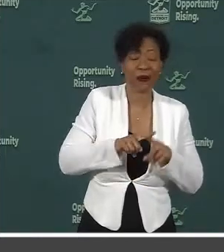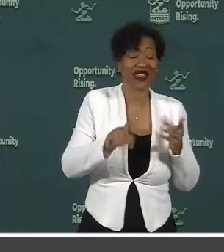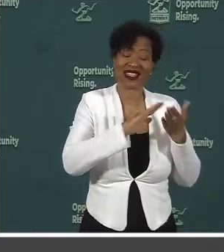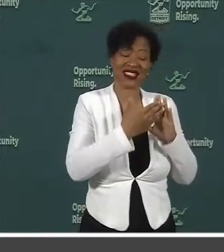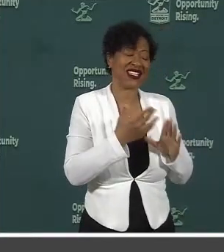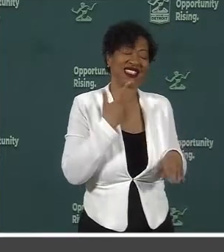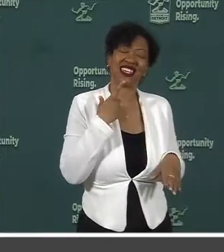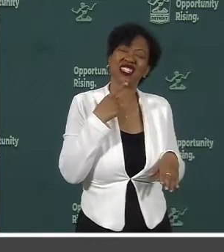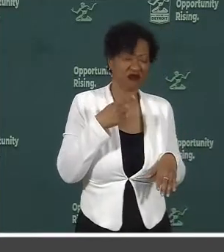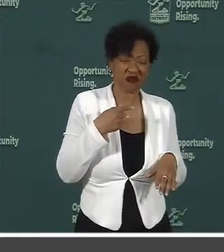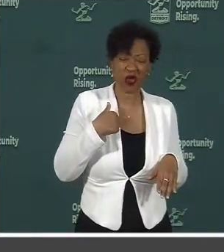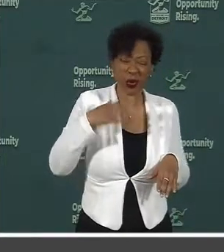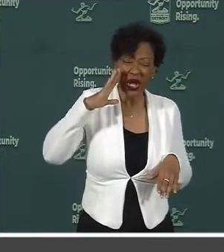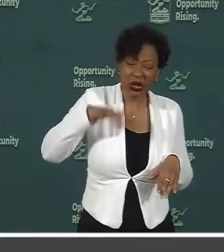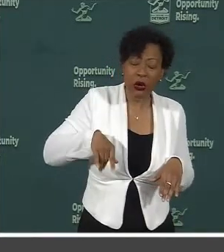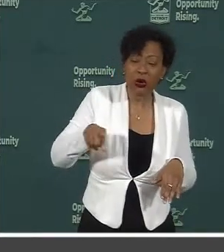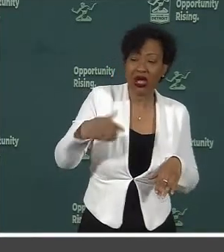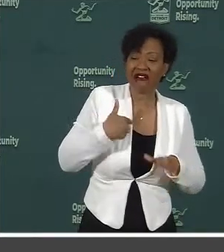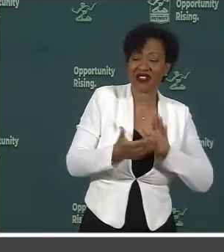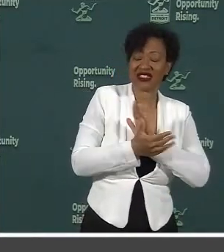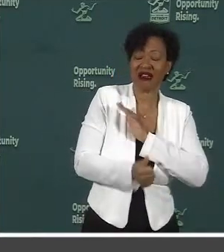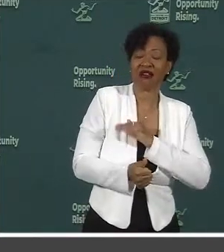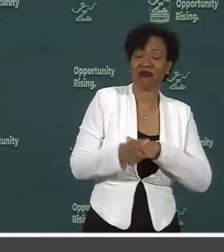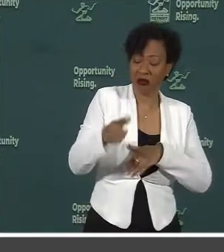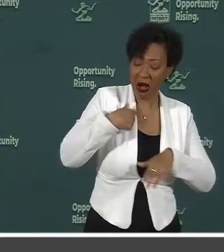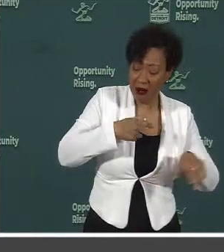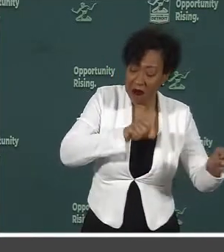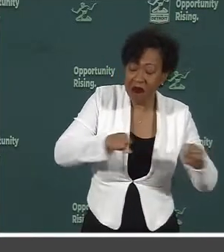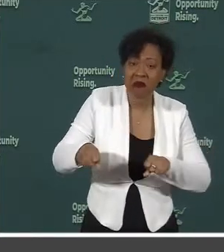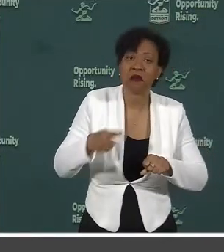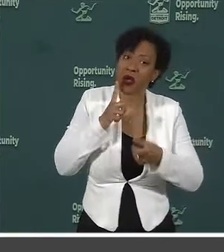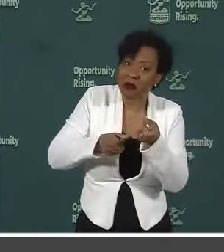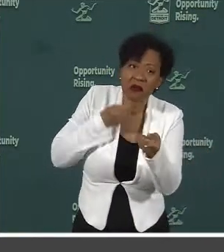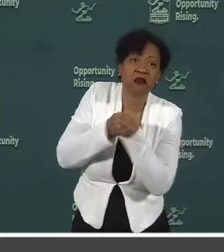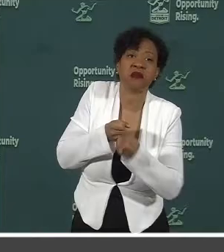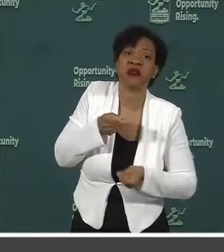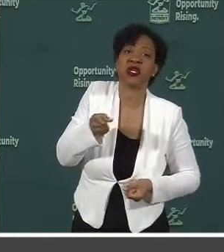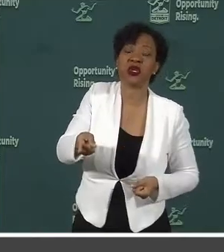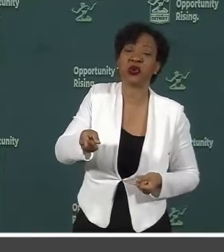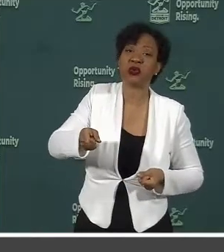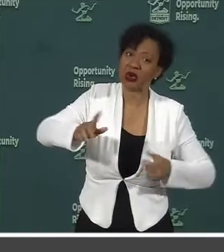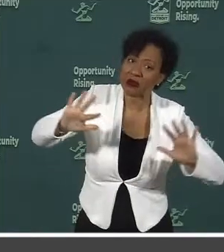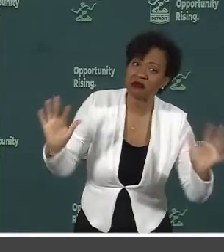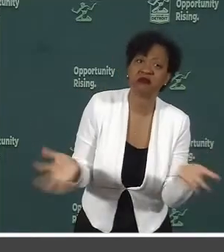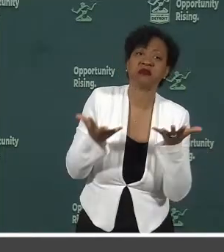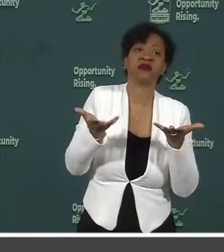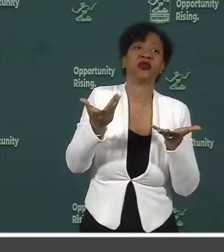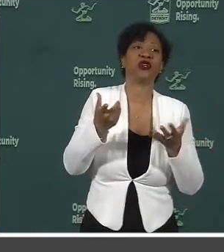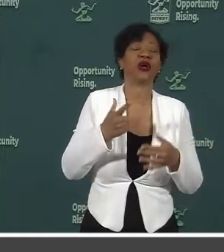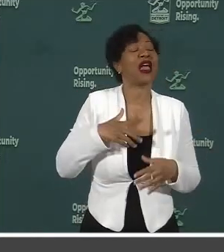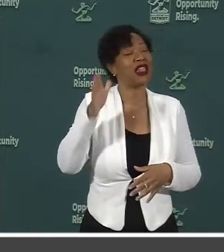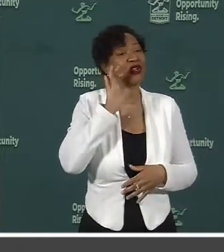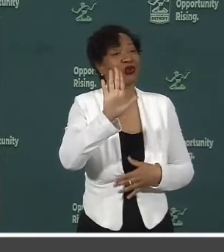THINK YOU HAVE POTENTIAL WE'RE GOING TO SUPPORT AND I WANT YOU TO LISTEN TO HER STORY NOT